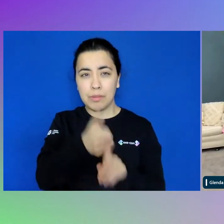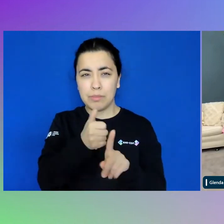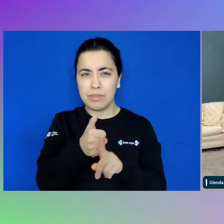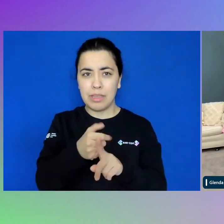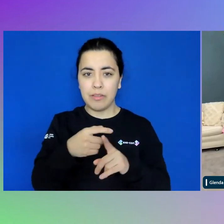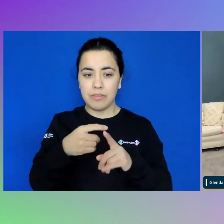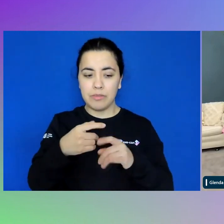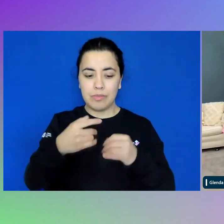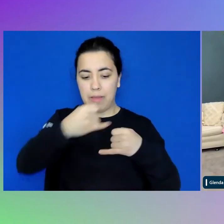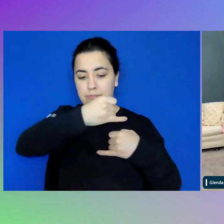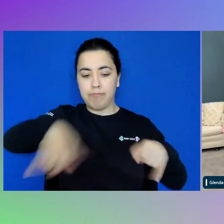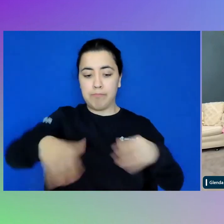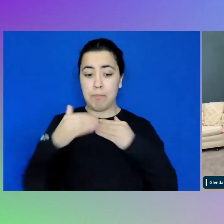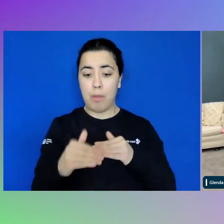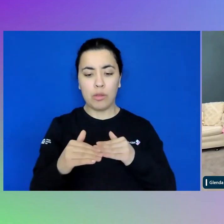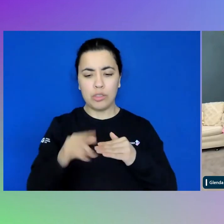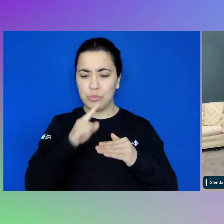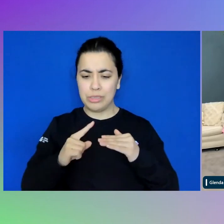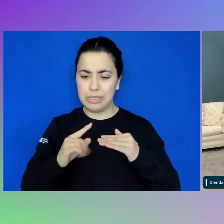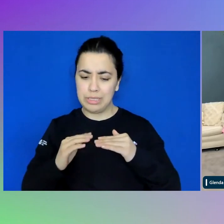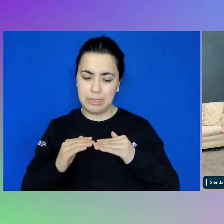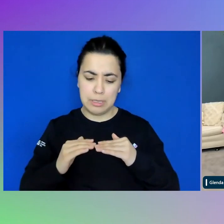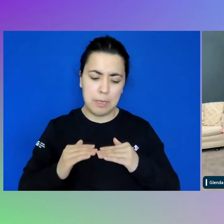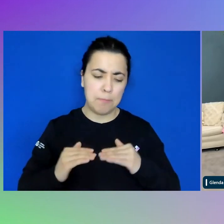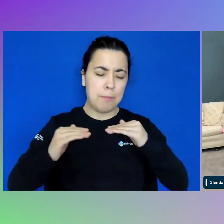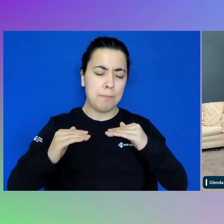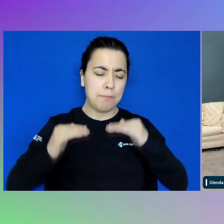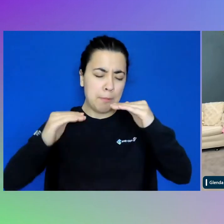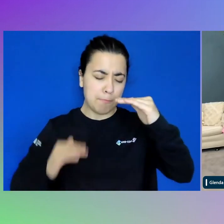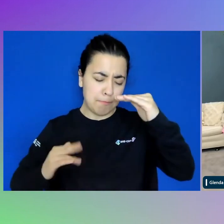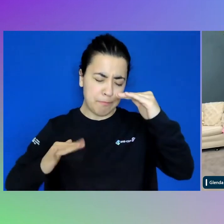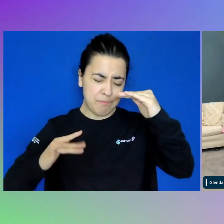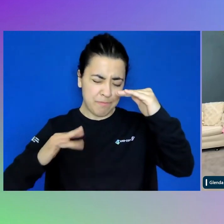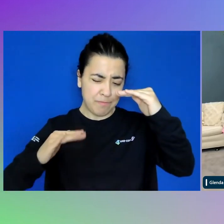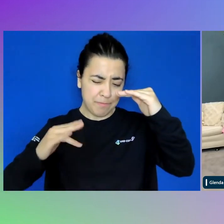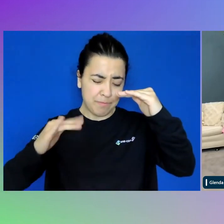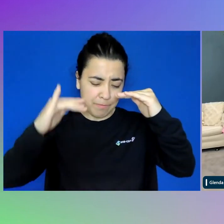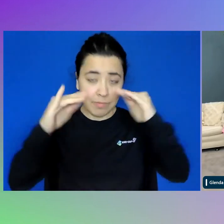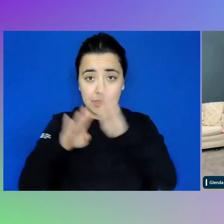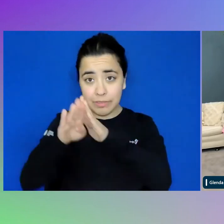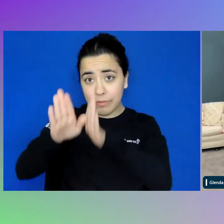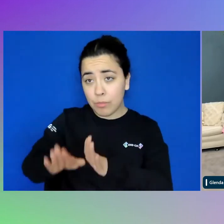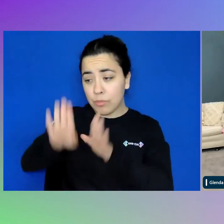developers can focus on writing the functions and not spending a